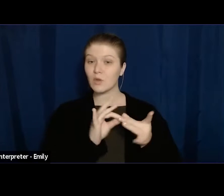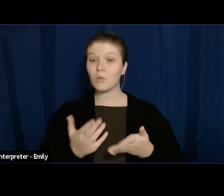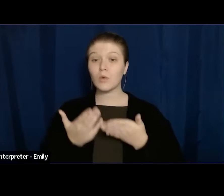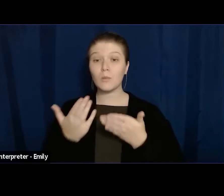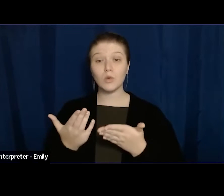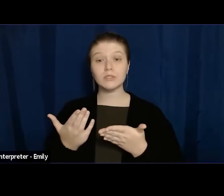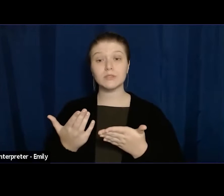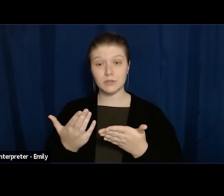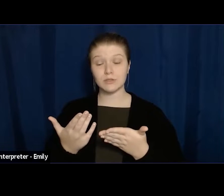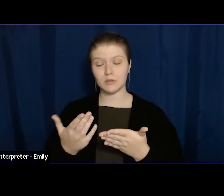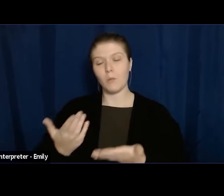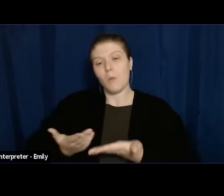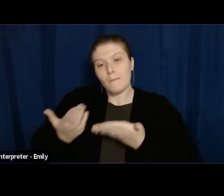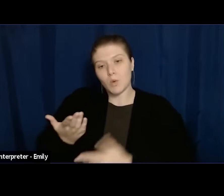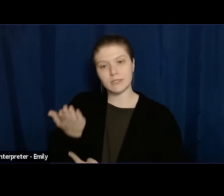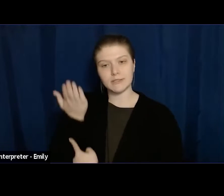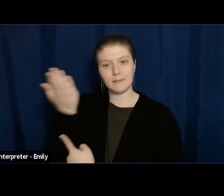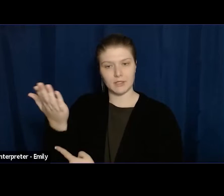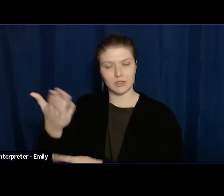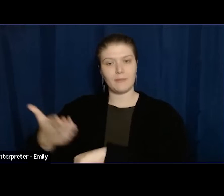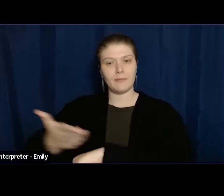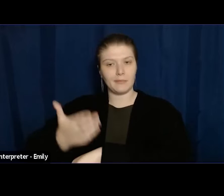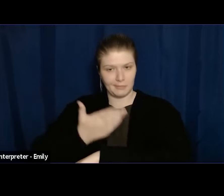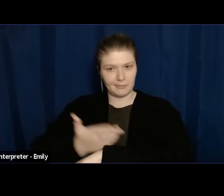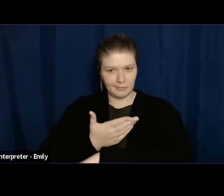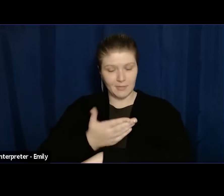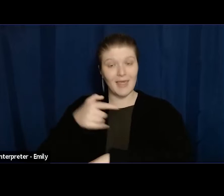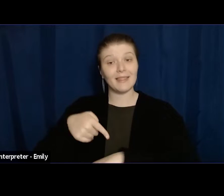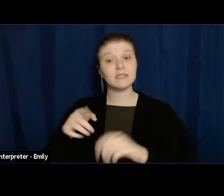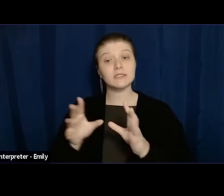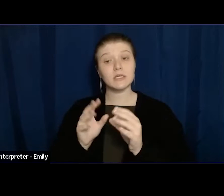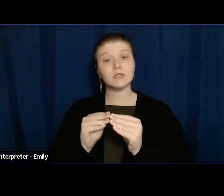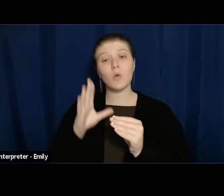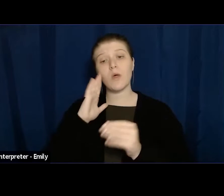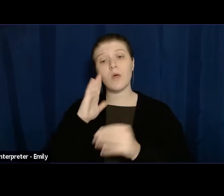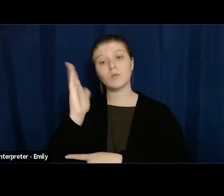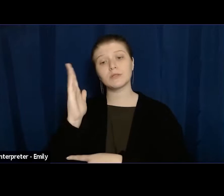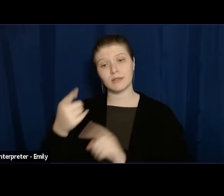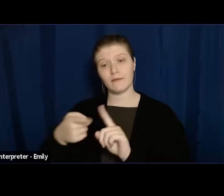and the transition from FastLane to Research.gov. This session will be presented by my colleague, Stephanie Yee,